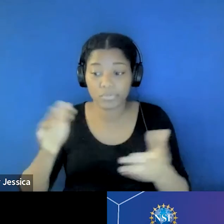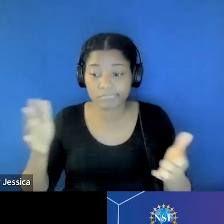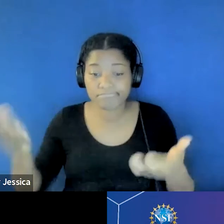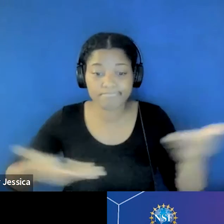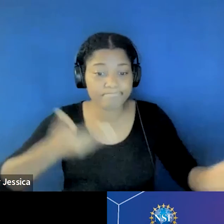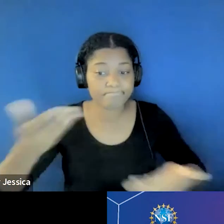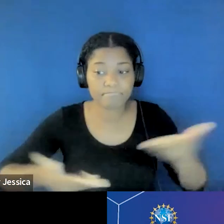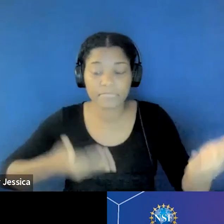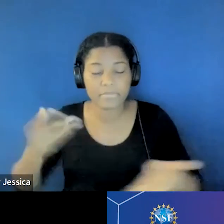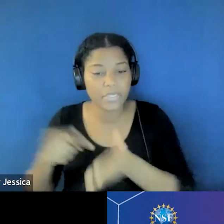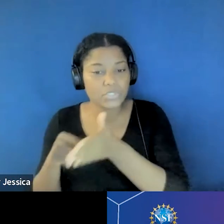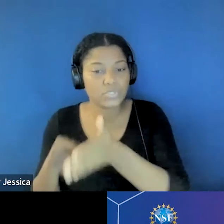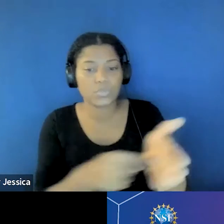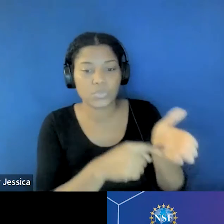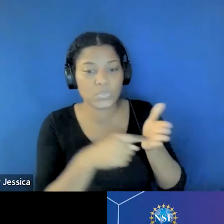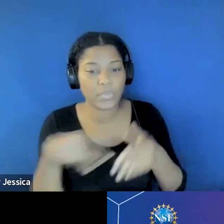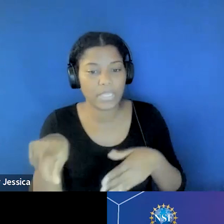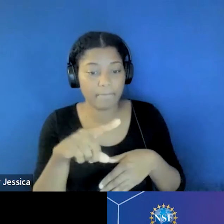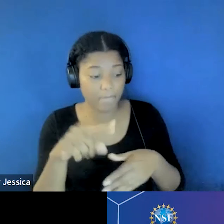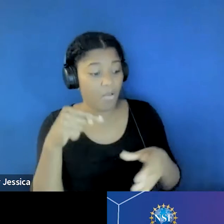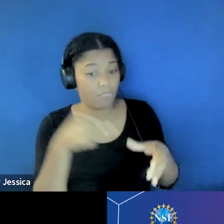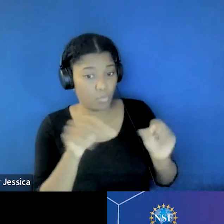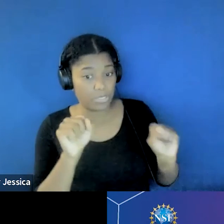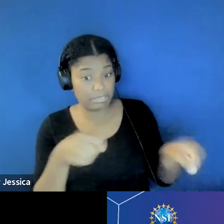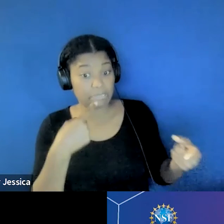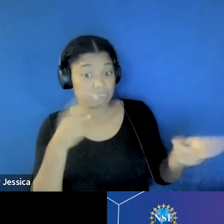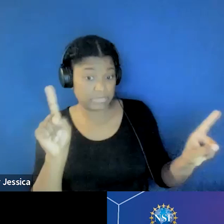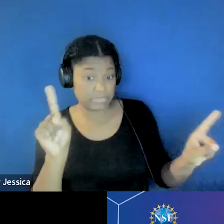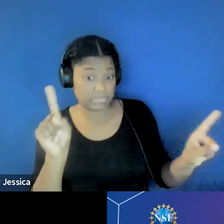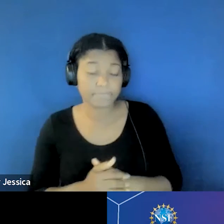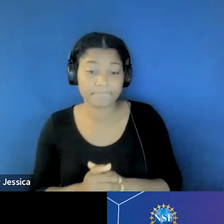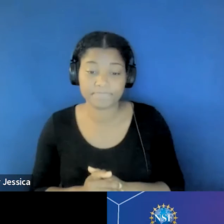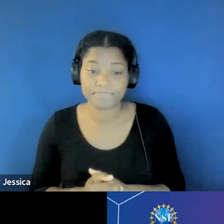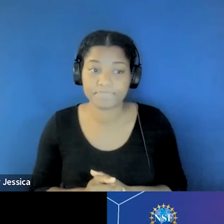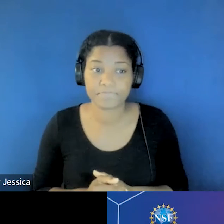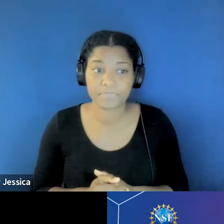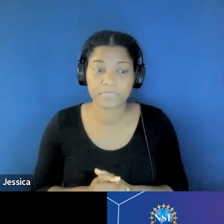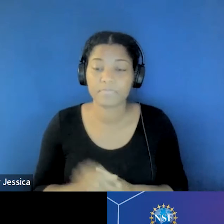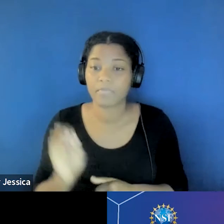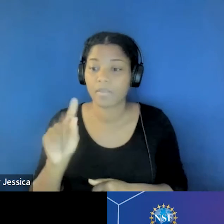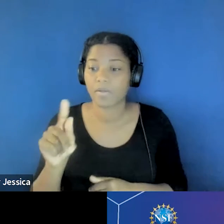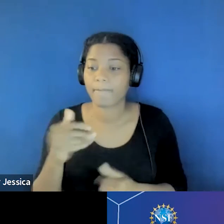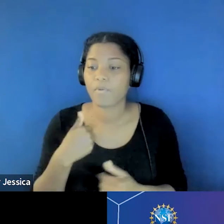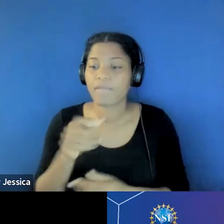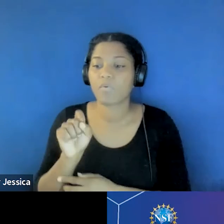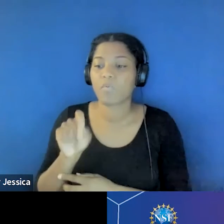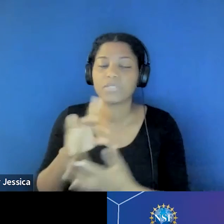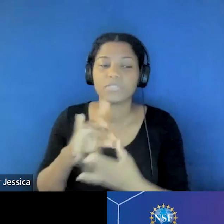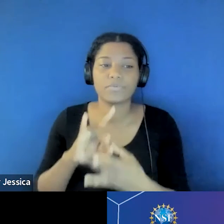and have some potential for success in that area. Jeremy Leffler: Okay. We have a question about the,